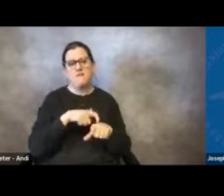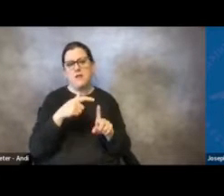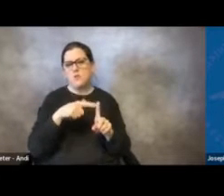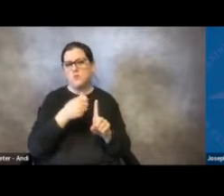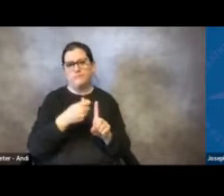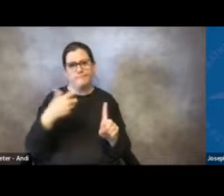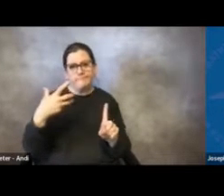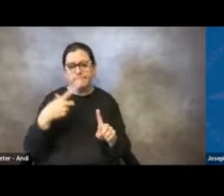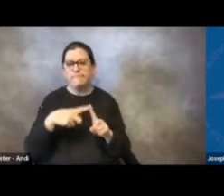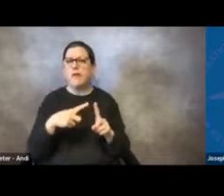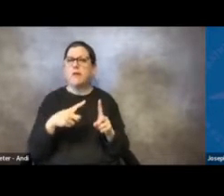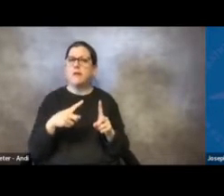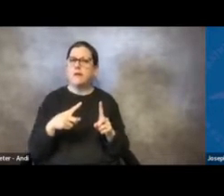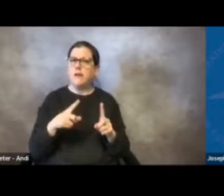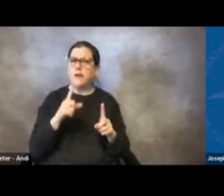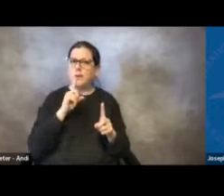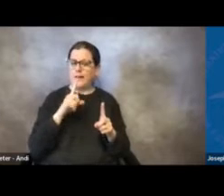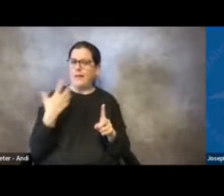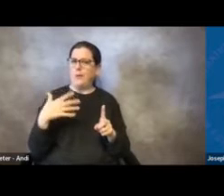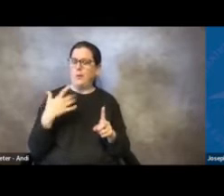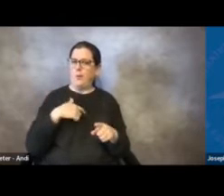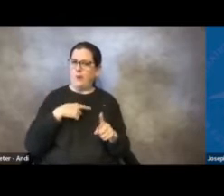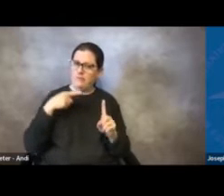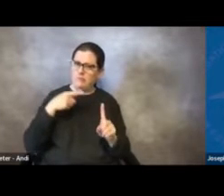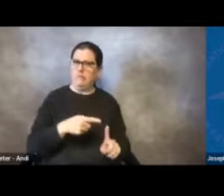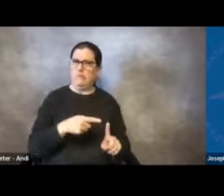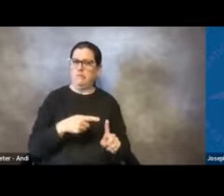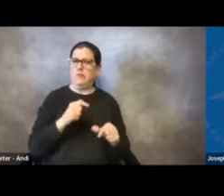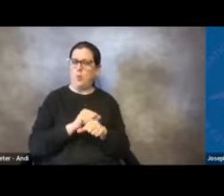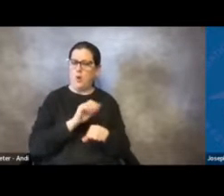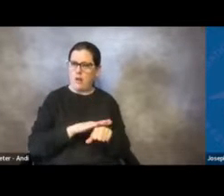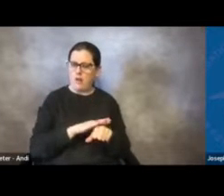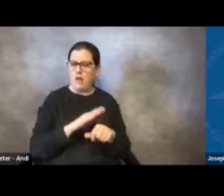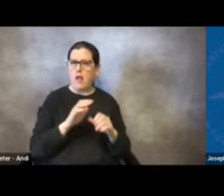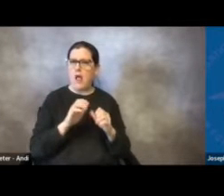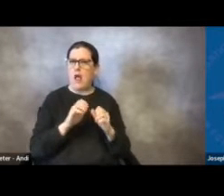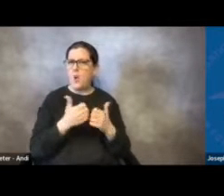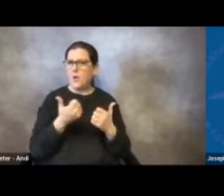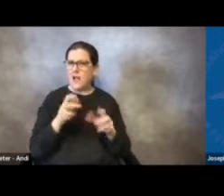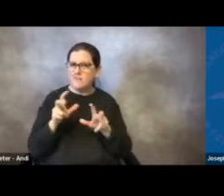a real effort that we are working through on how we can reinvest into human services,